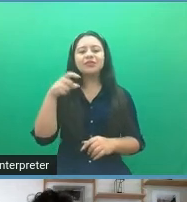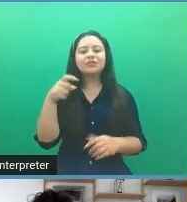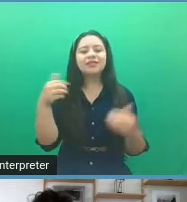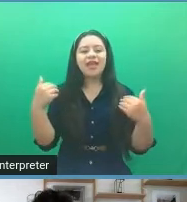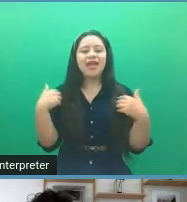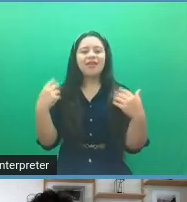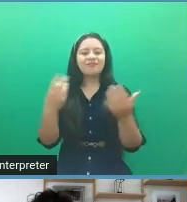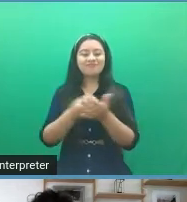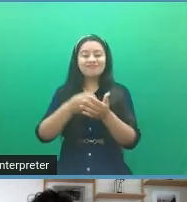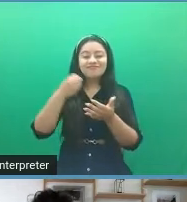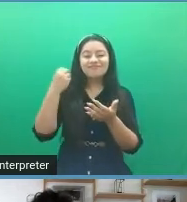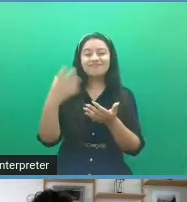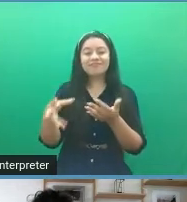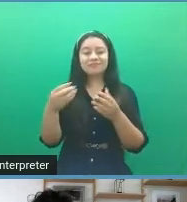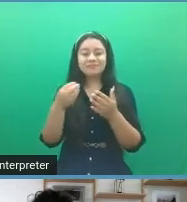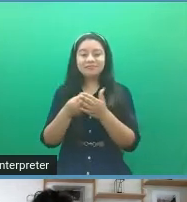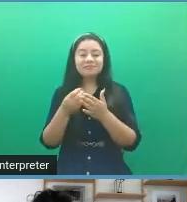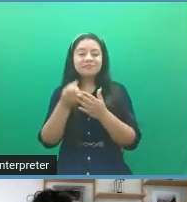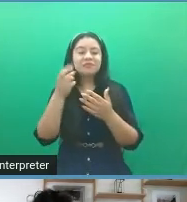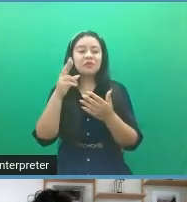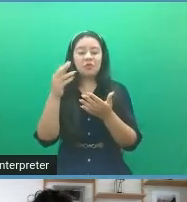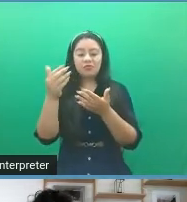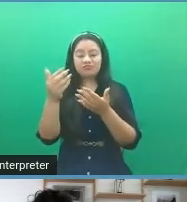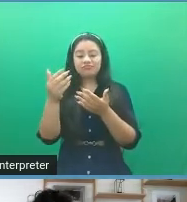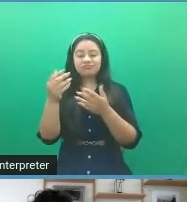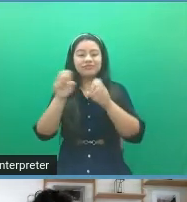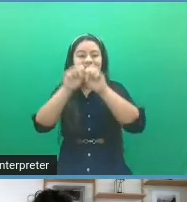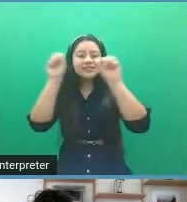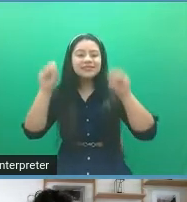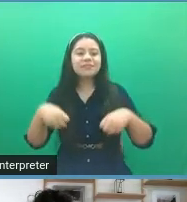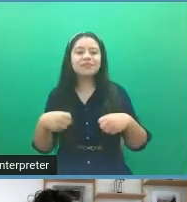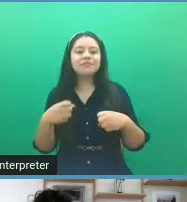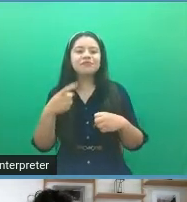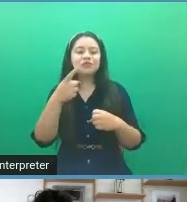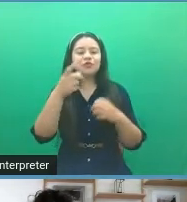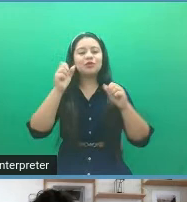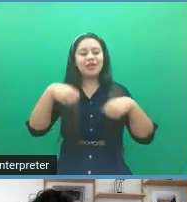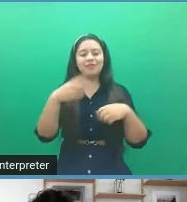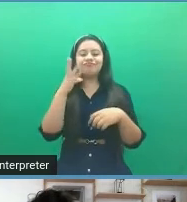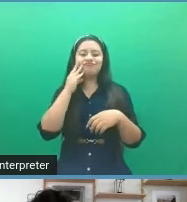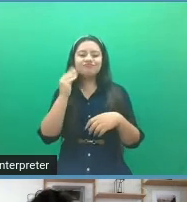content or collection management systems in order to take advantage of this. You may be using